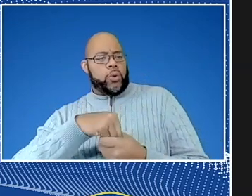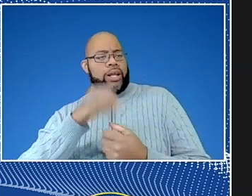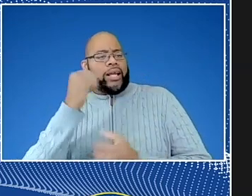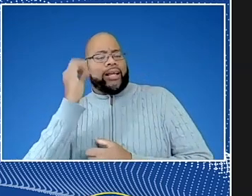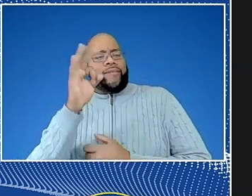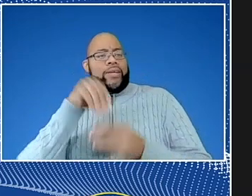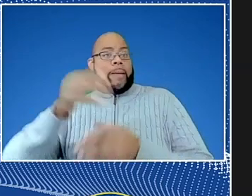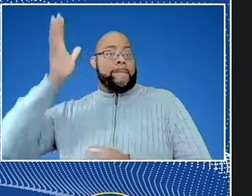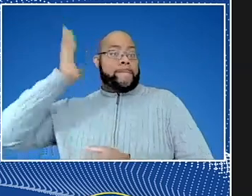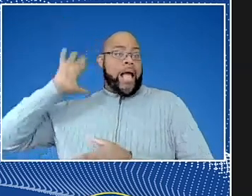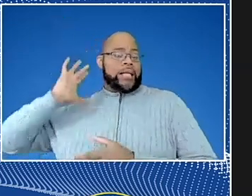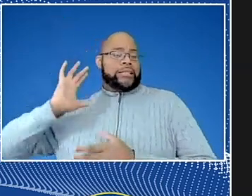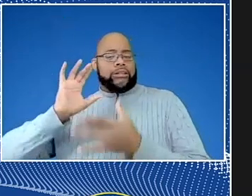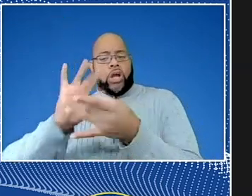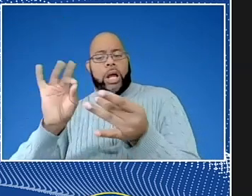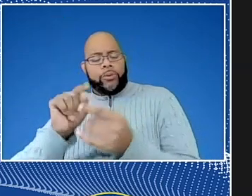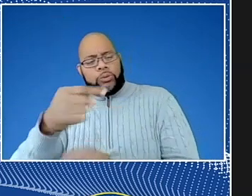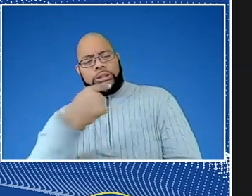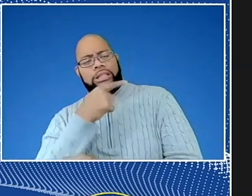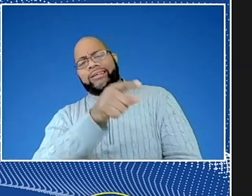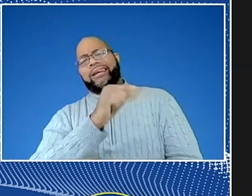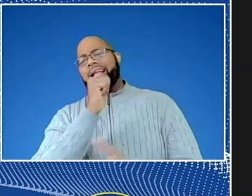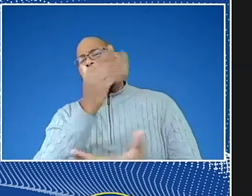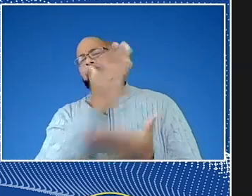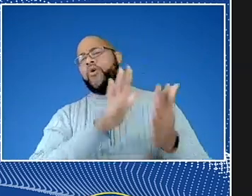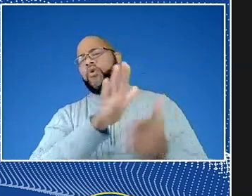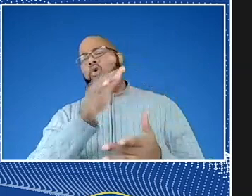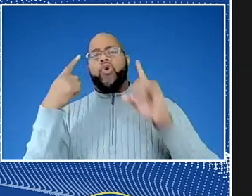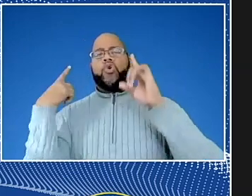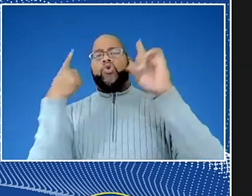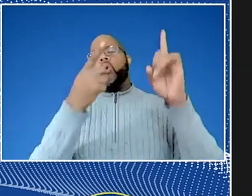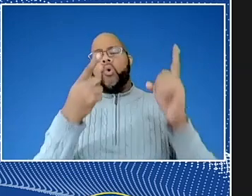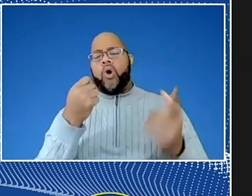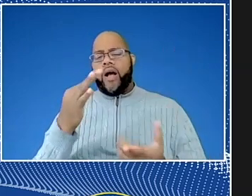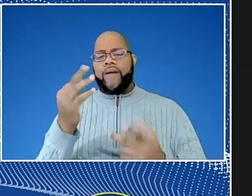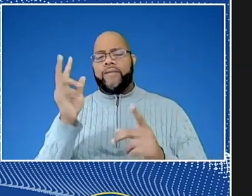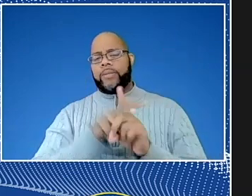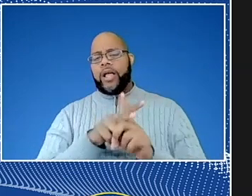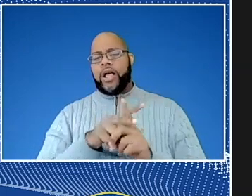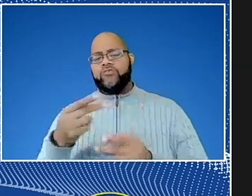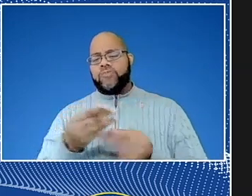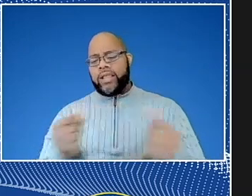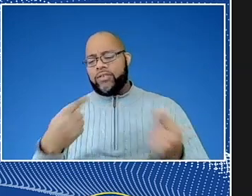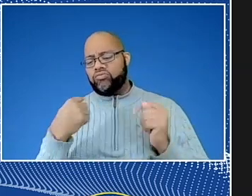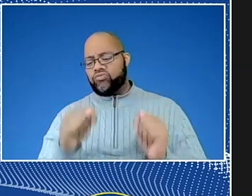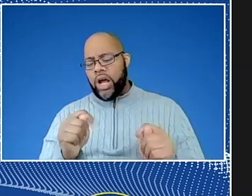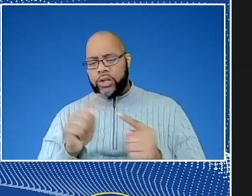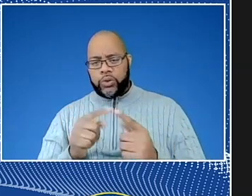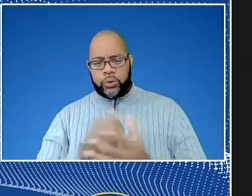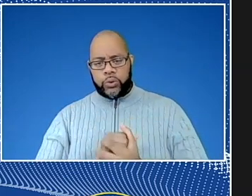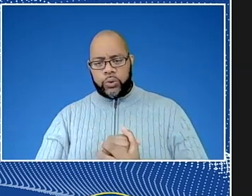commentary you have said they're now a part of your goal of applying relief? So just trying to again, how can we send